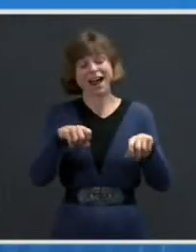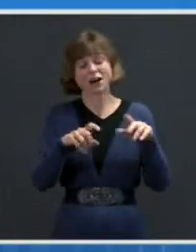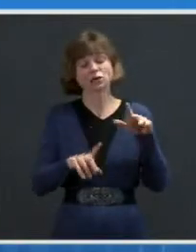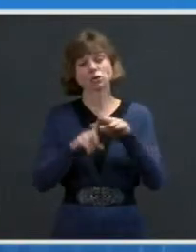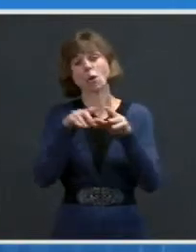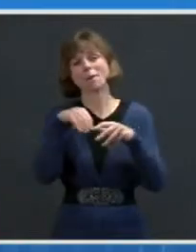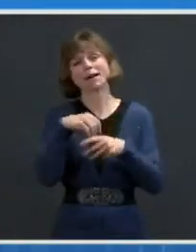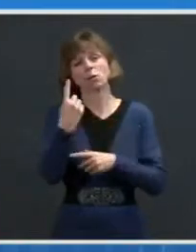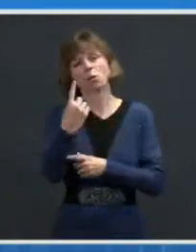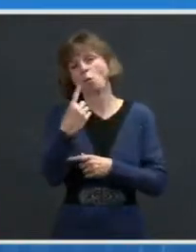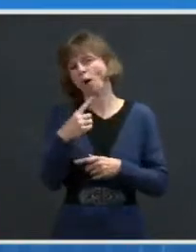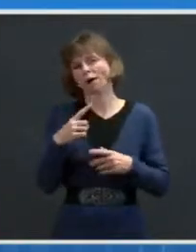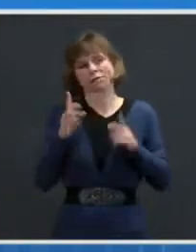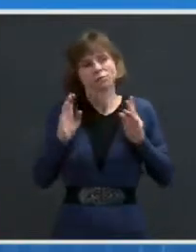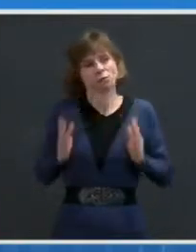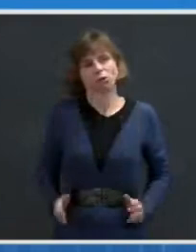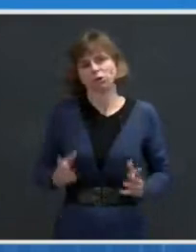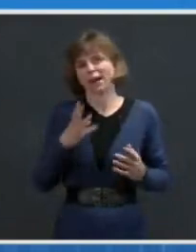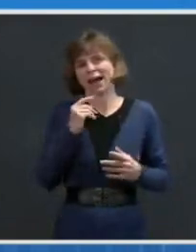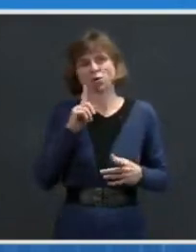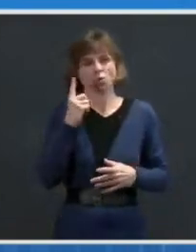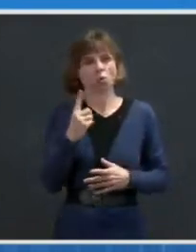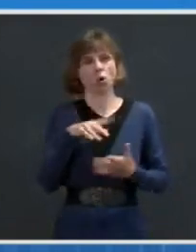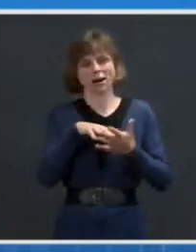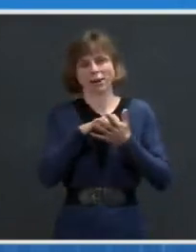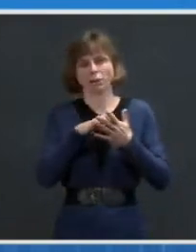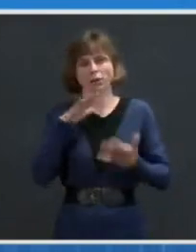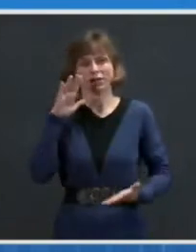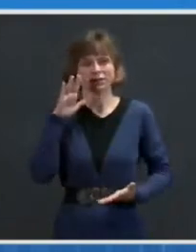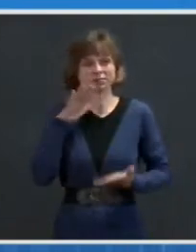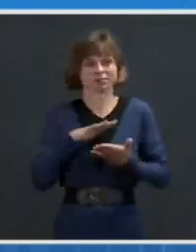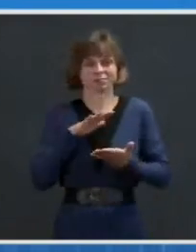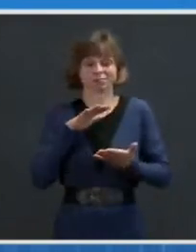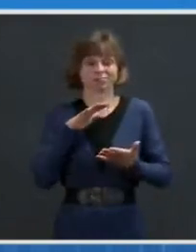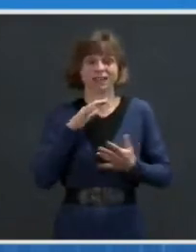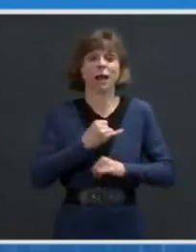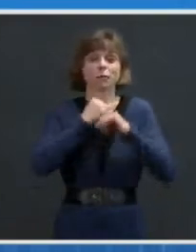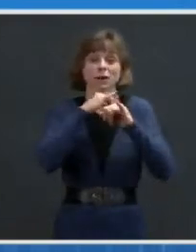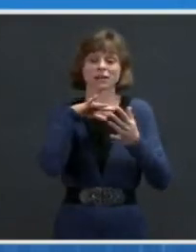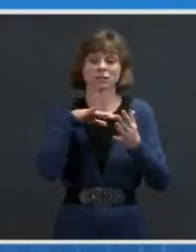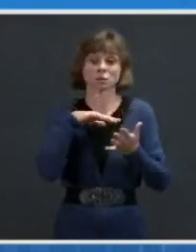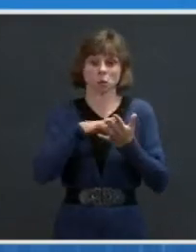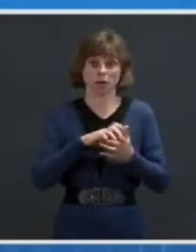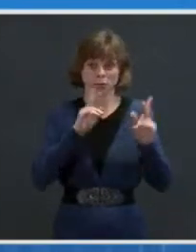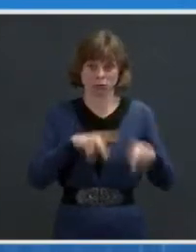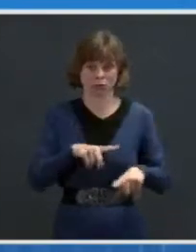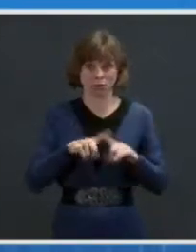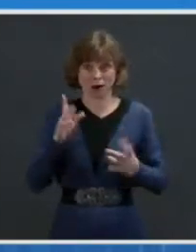SHOW THAT THESE VARIANTS COULD